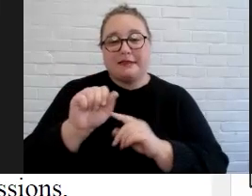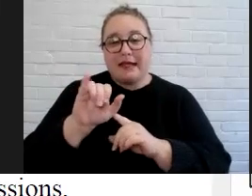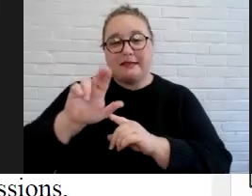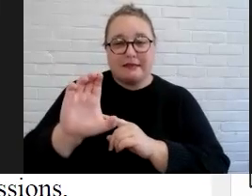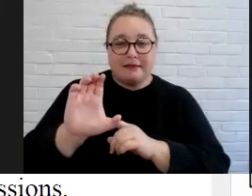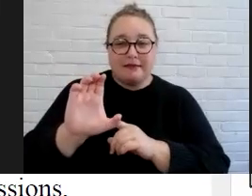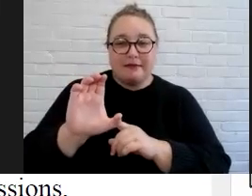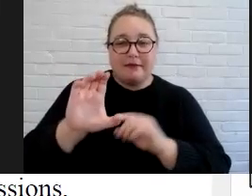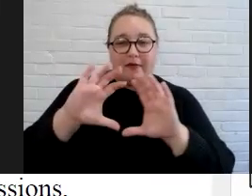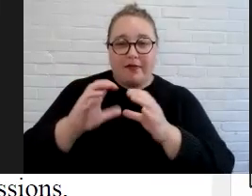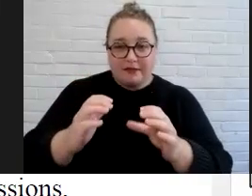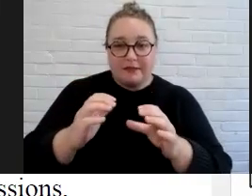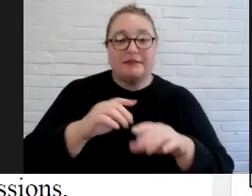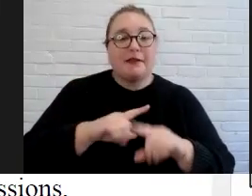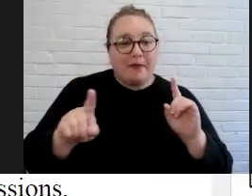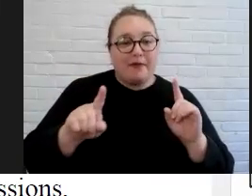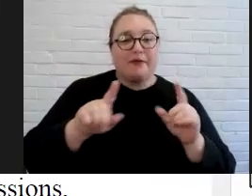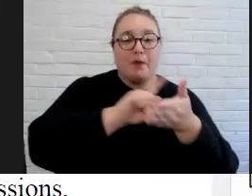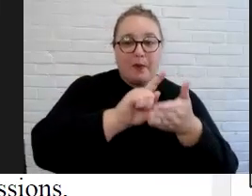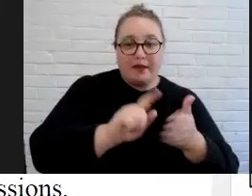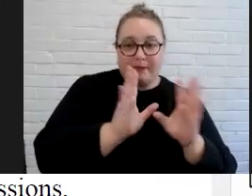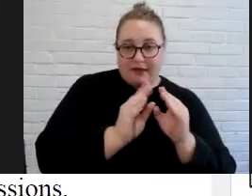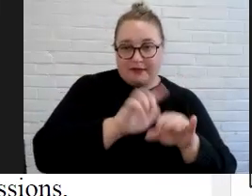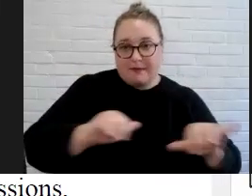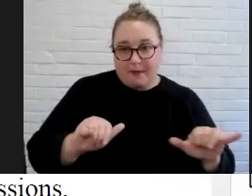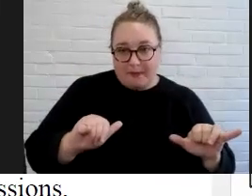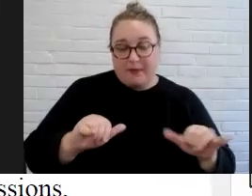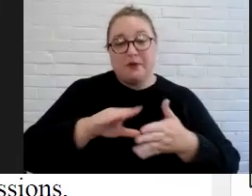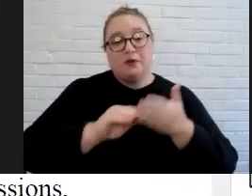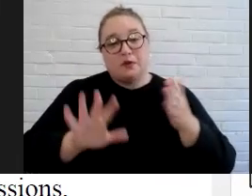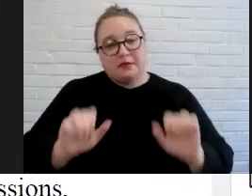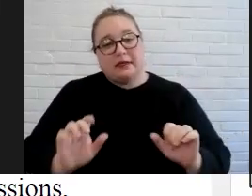meeting at the same time, students can pop in, do like a little mini lecture.